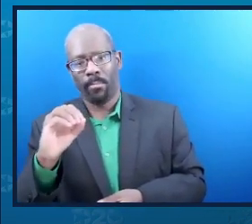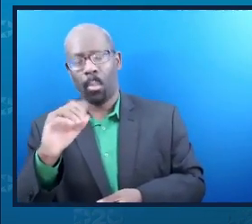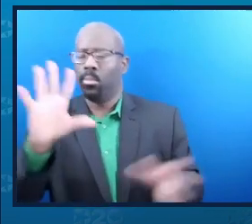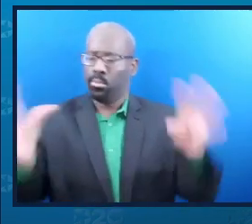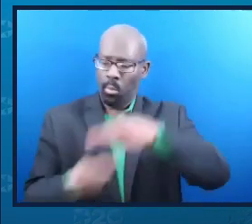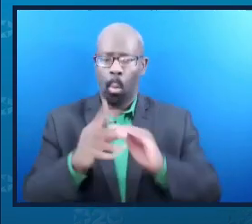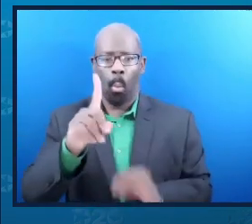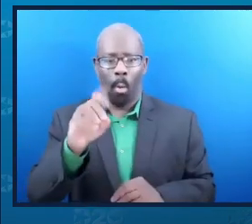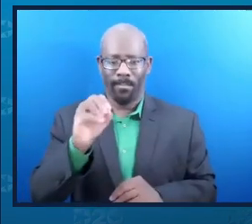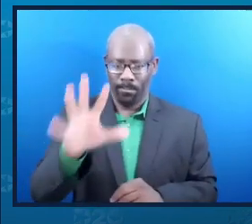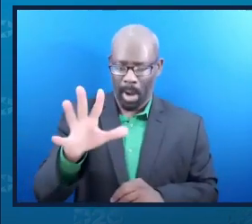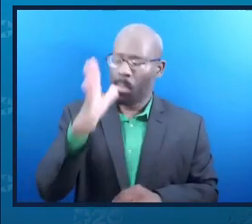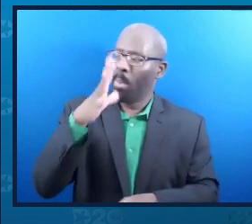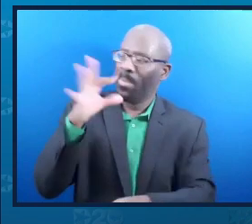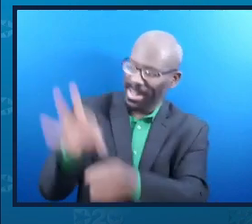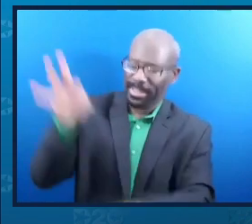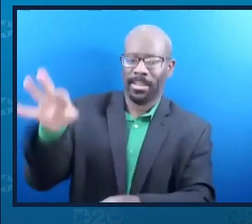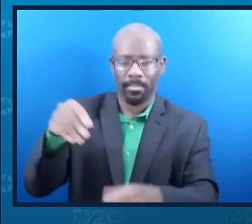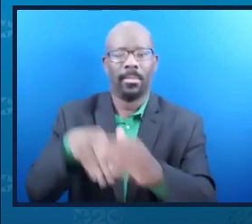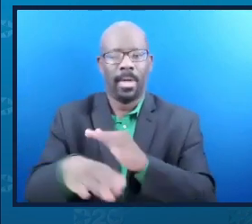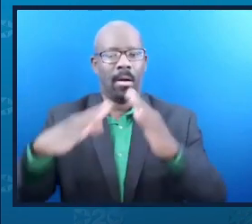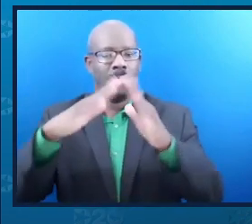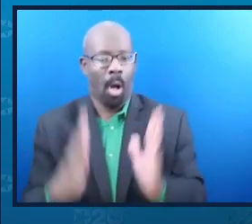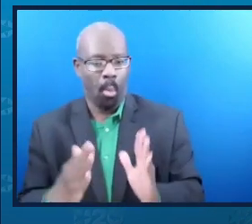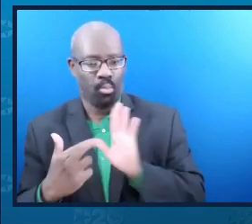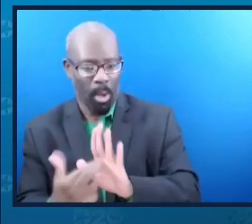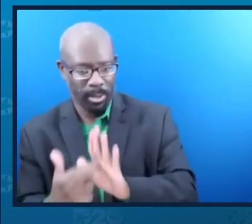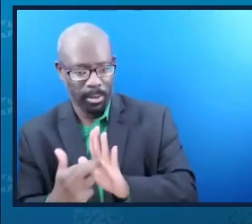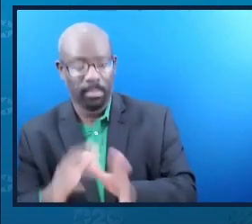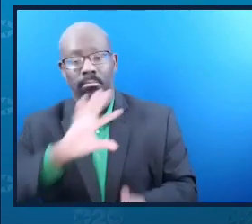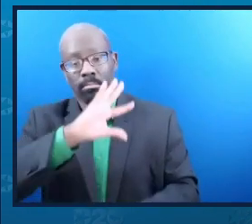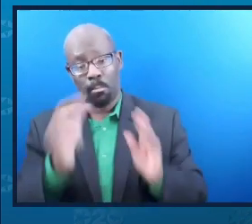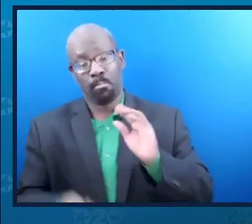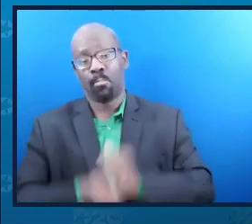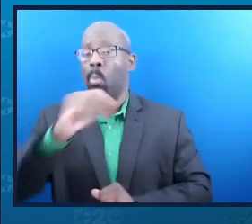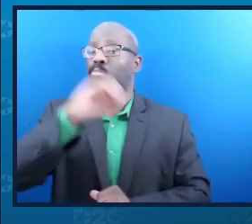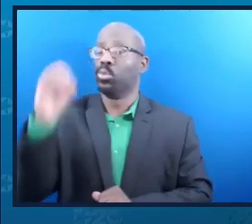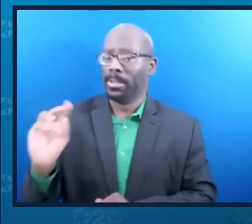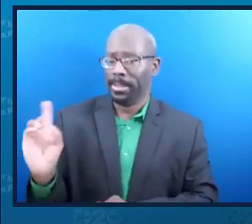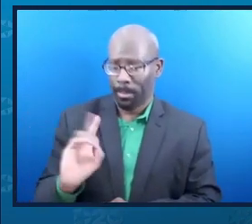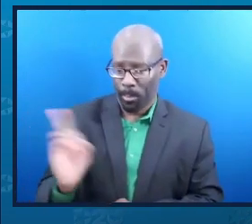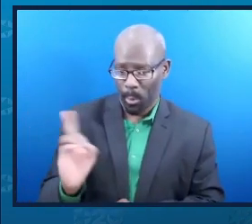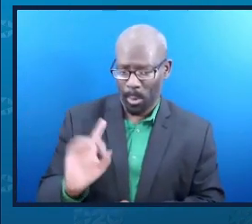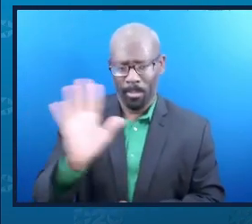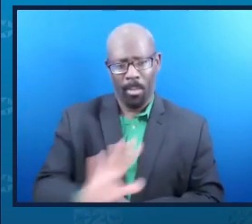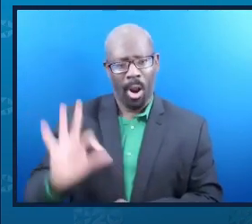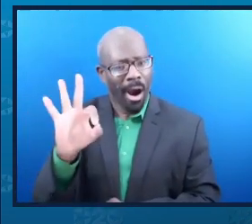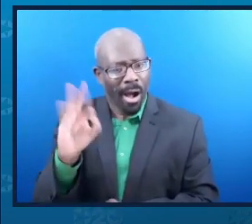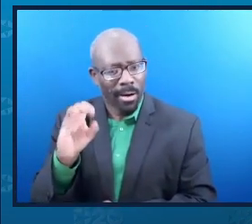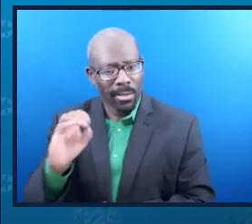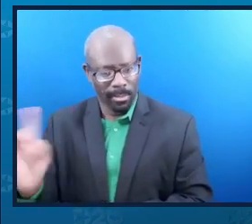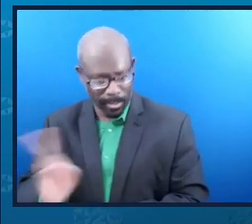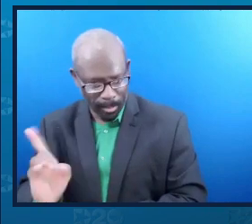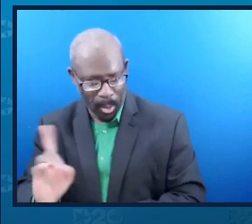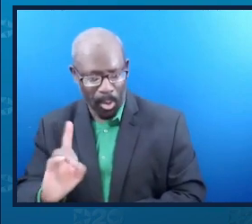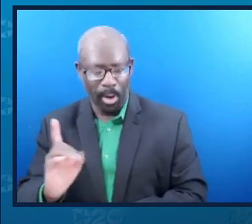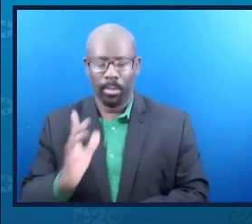HOUSE OF REPRESENTATIVES 90 OF THEM DEMOCRATS. TO WIN THE VOTE, FOR THREE QUARTERS OF A CENTURY, WOMEN MARCHED AND FOUGHT AND NEVER